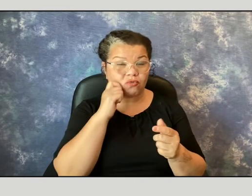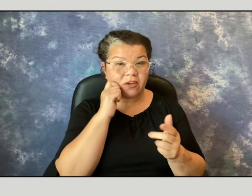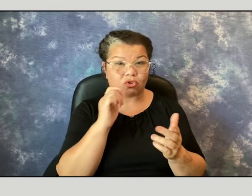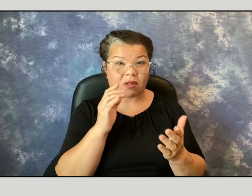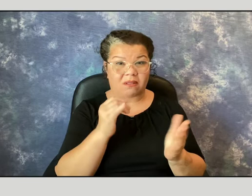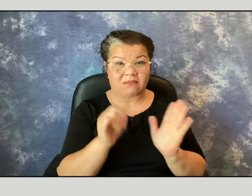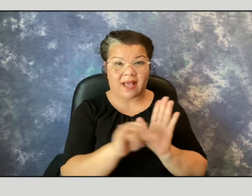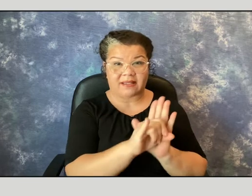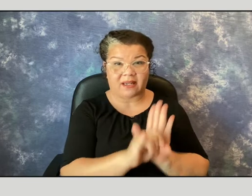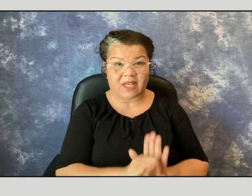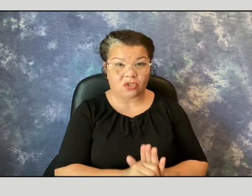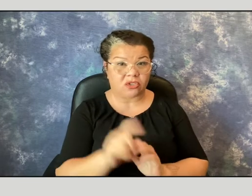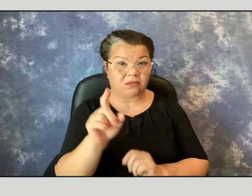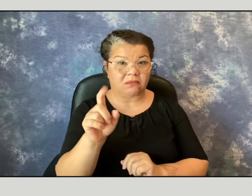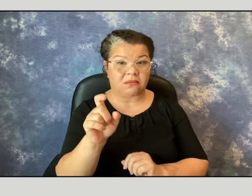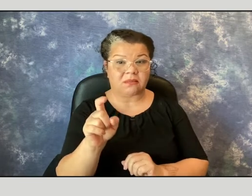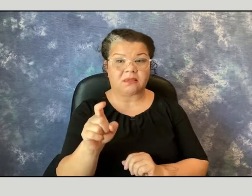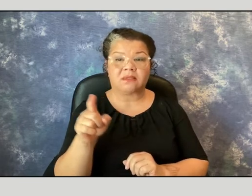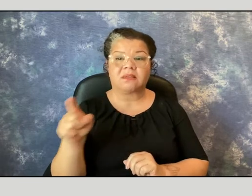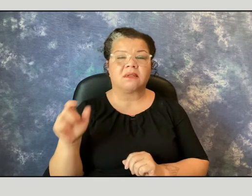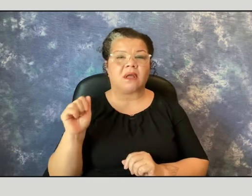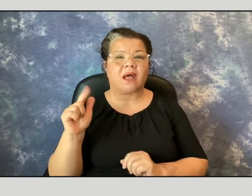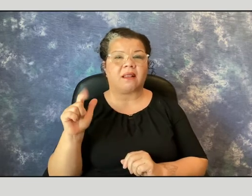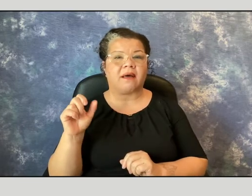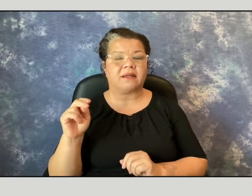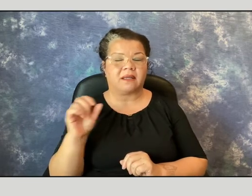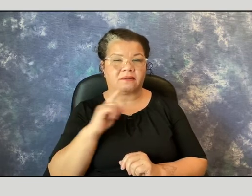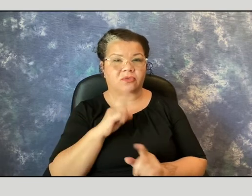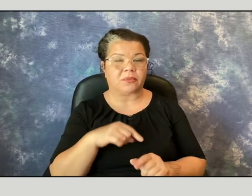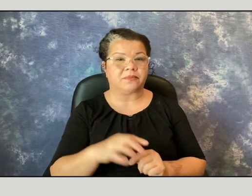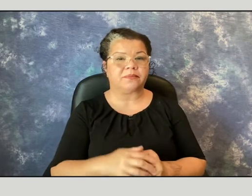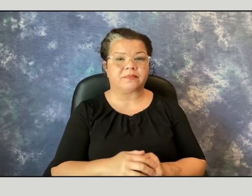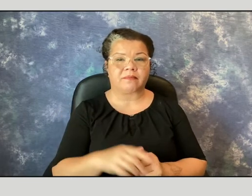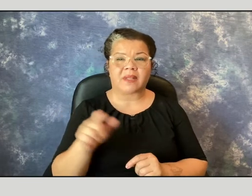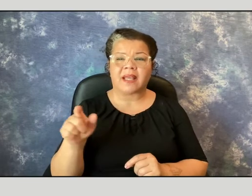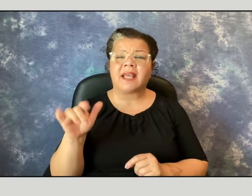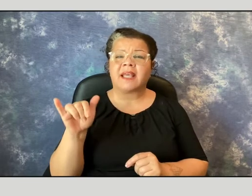Well, I was gonna add that, Yarimar mentioned that the question is fairly new.